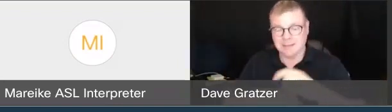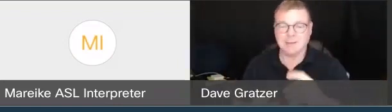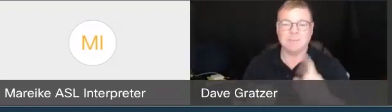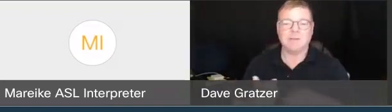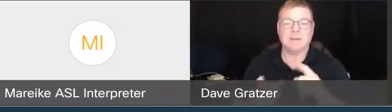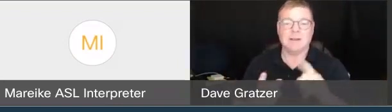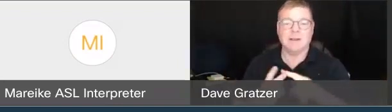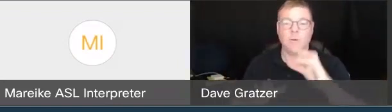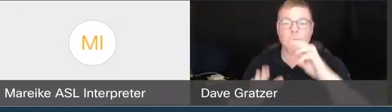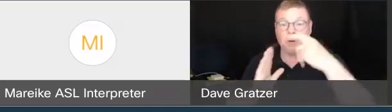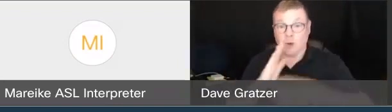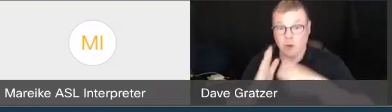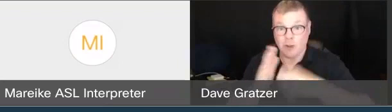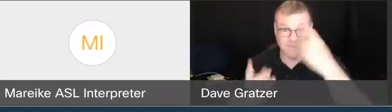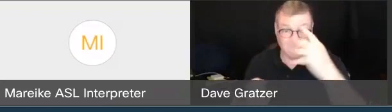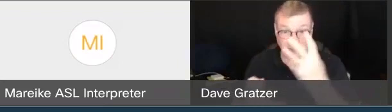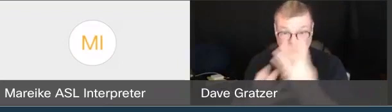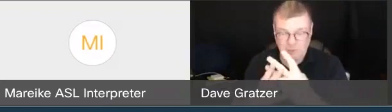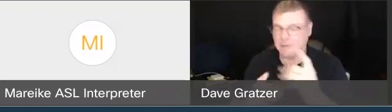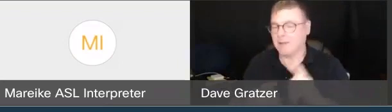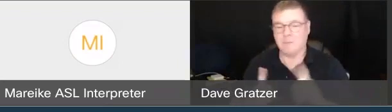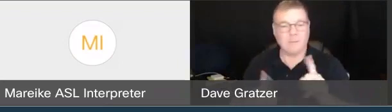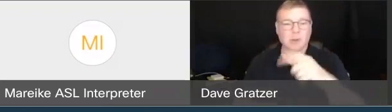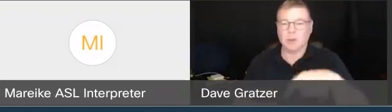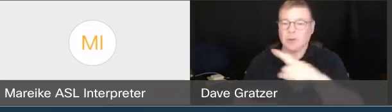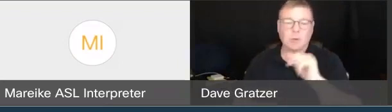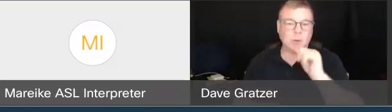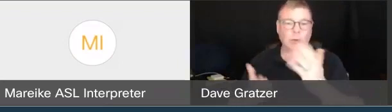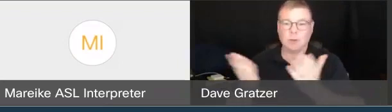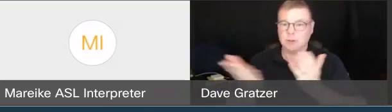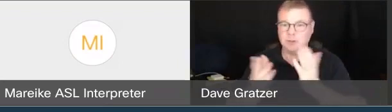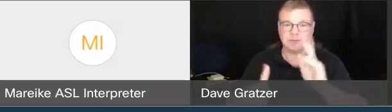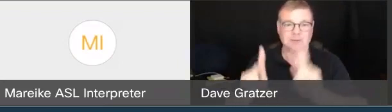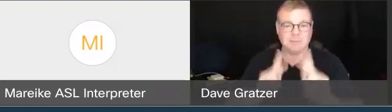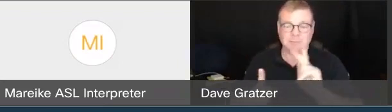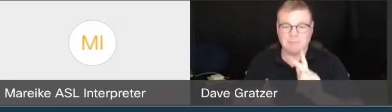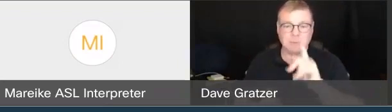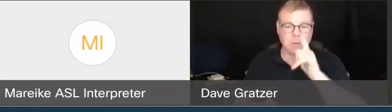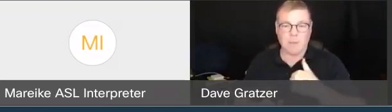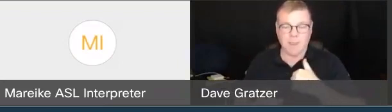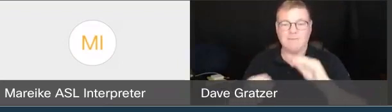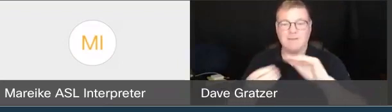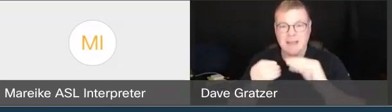jail costs, but you don't serve folks who have a great number of jail days and a great